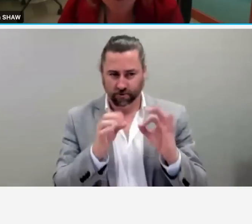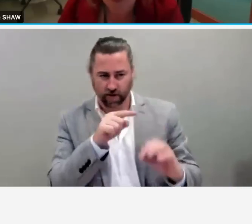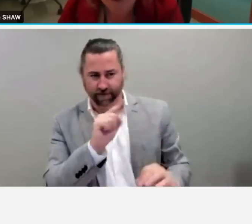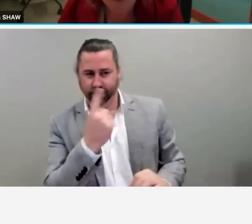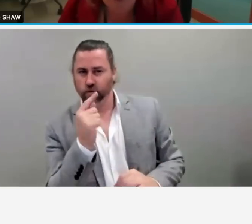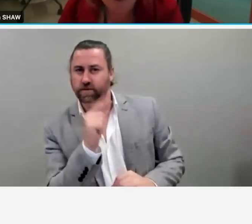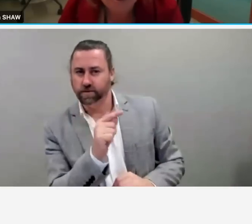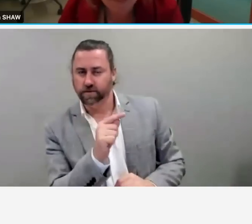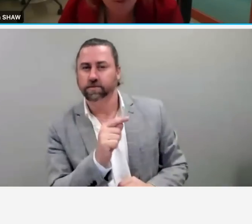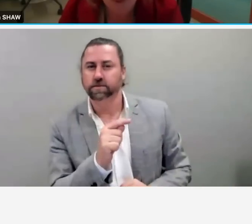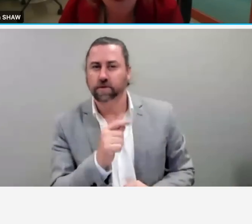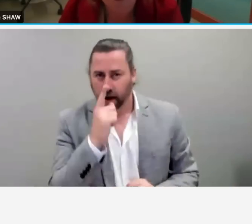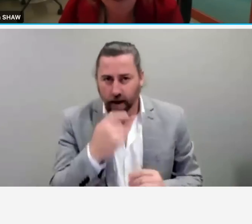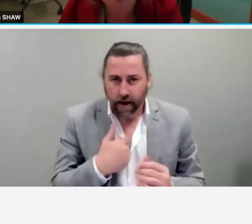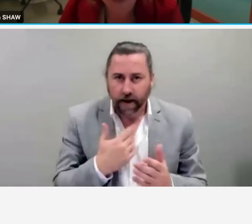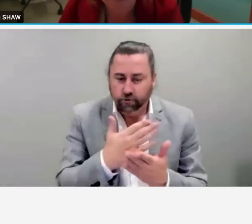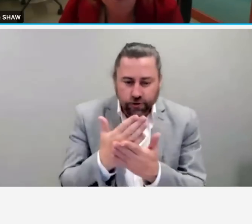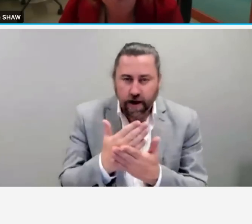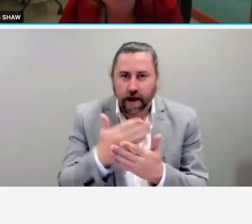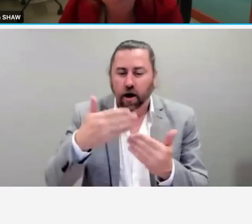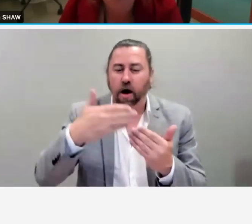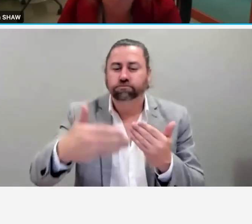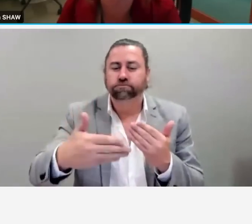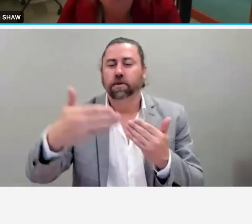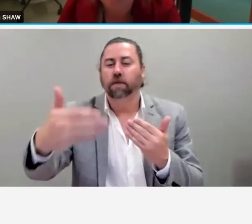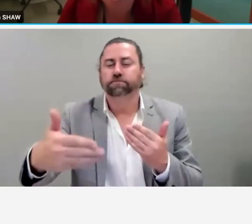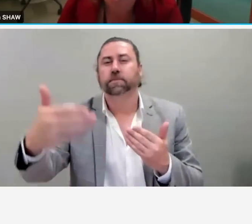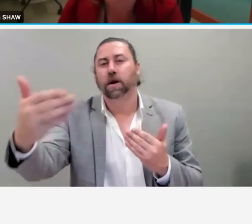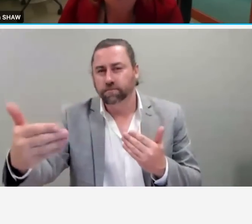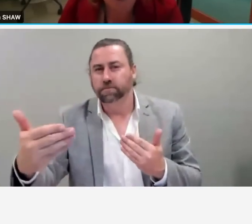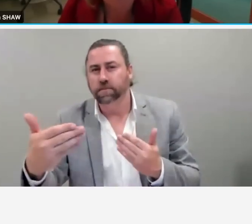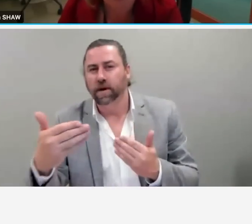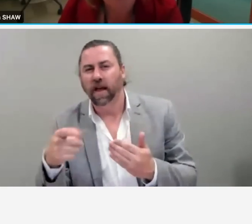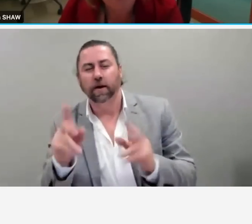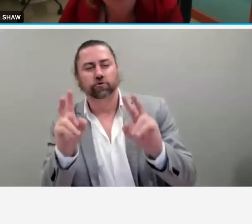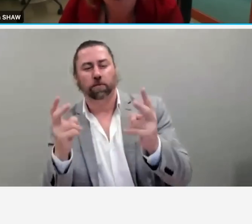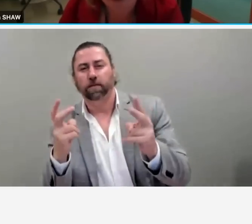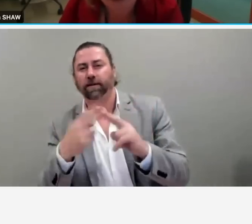and sharing more with you in subsequent consultation papers on specific topics over the coming months and